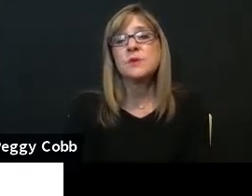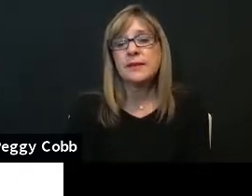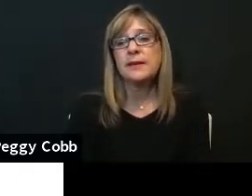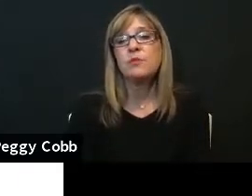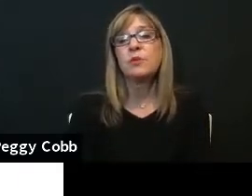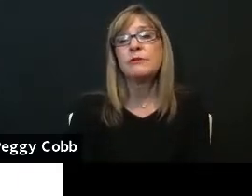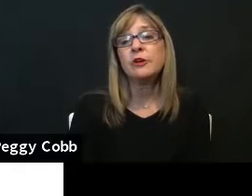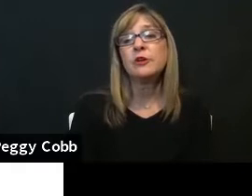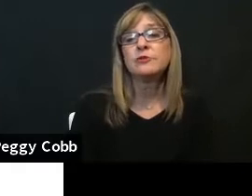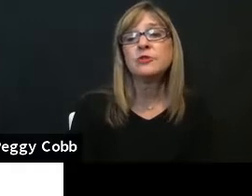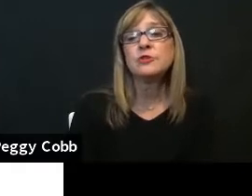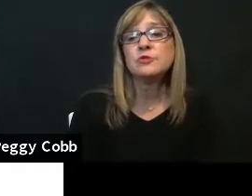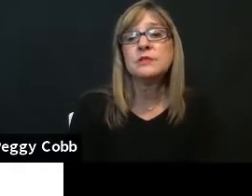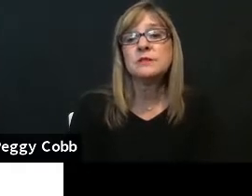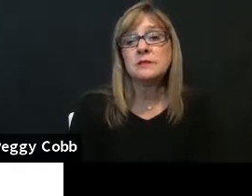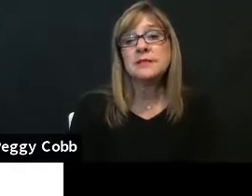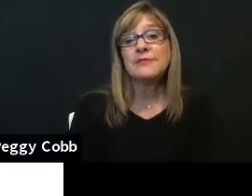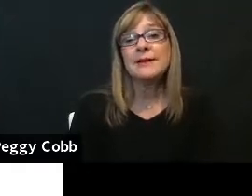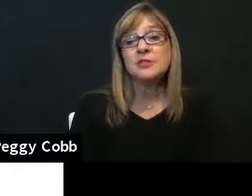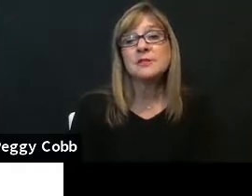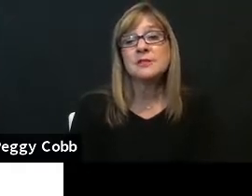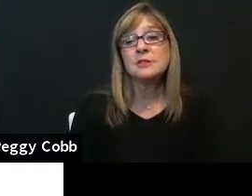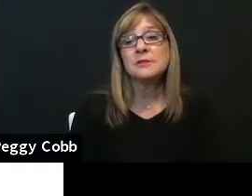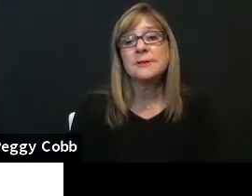where they will refer you to Deaf Action Center.